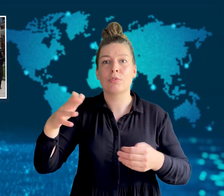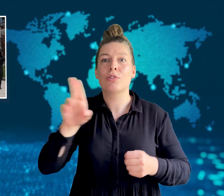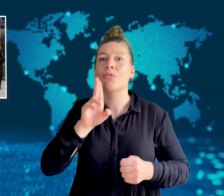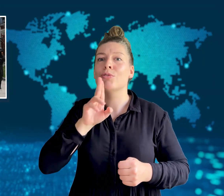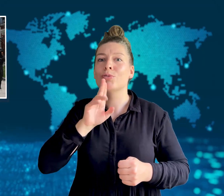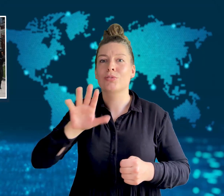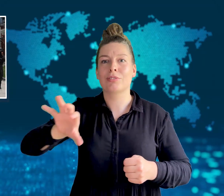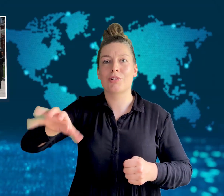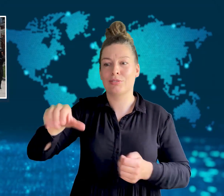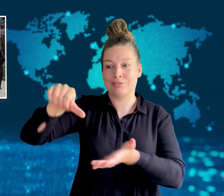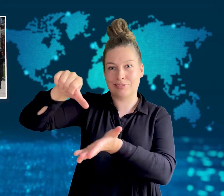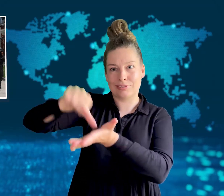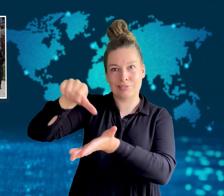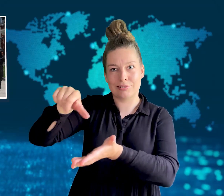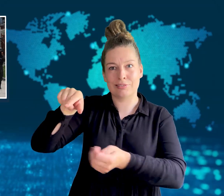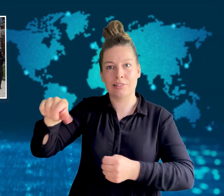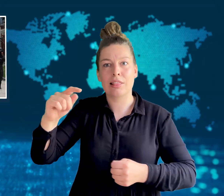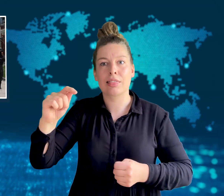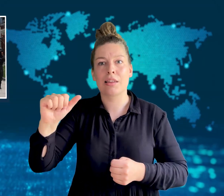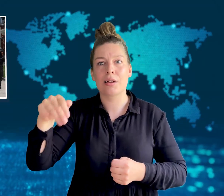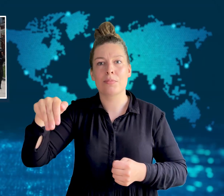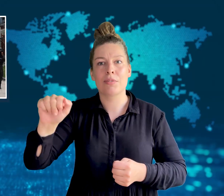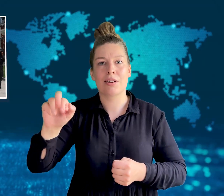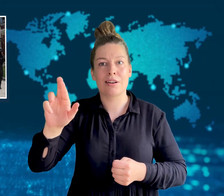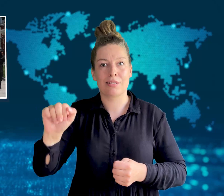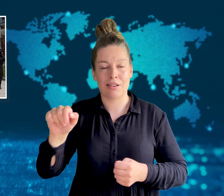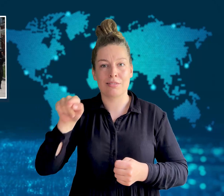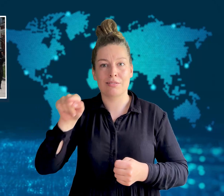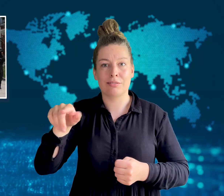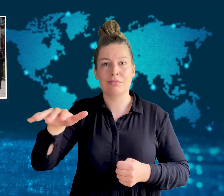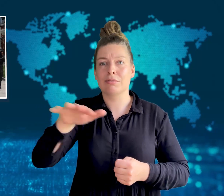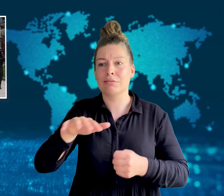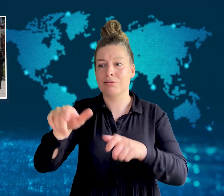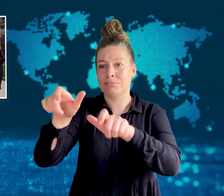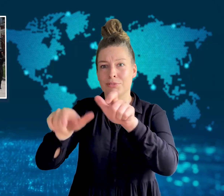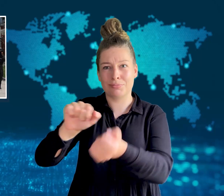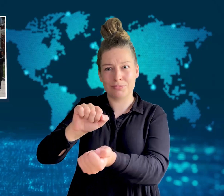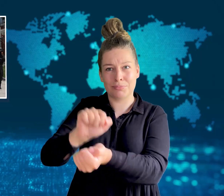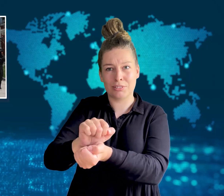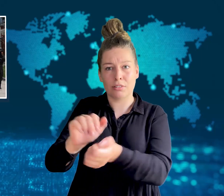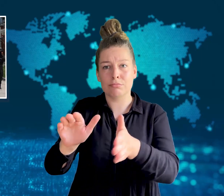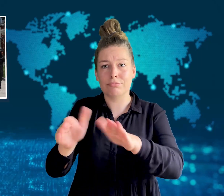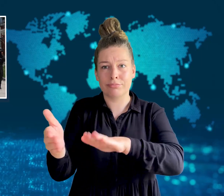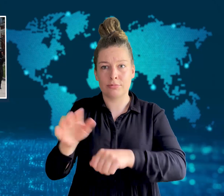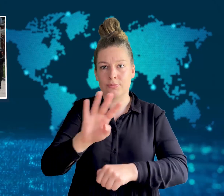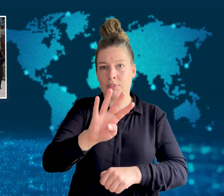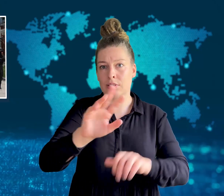In that prison, located in Tamara in the center of Honduras,